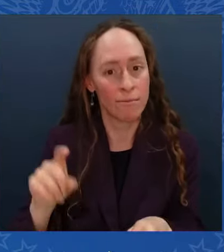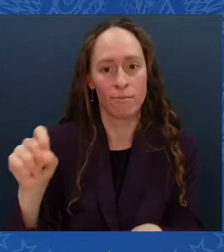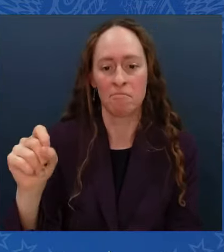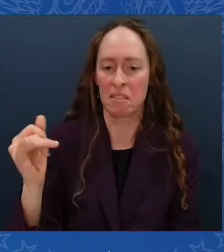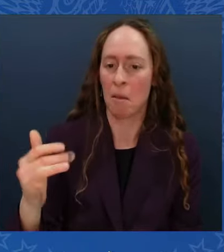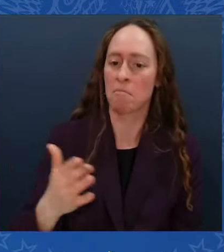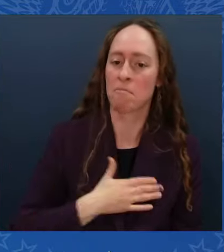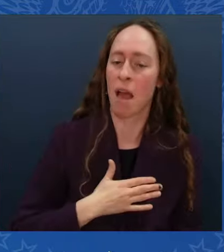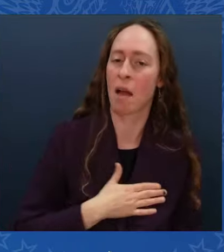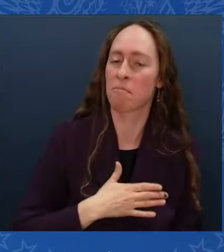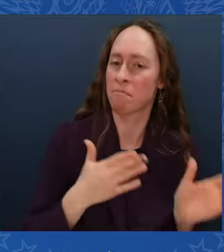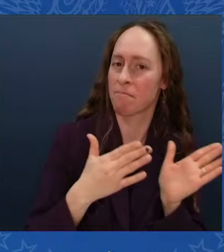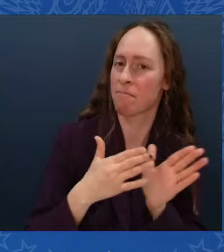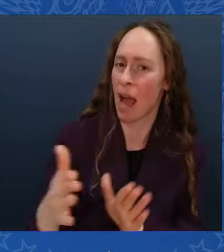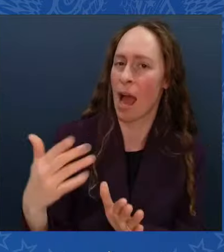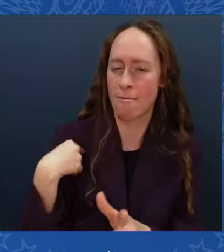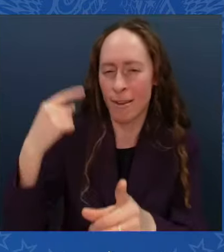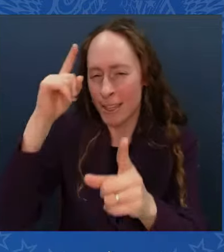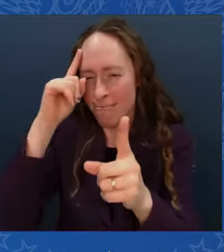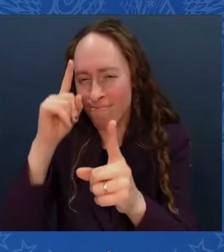So, it matters. All of this matters.